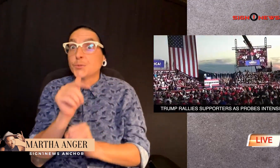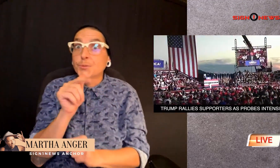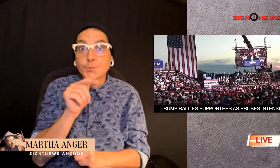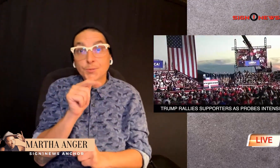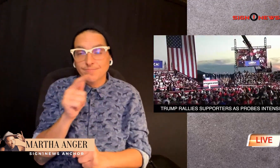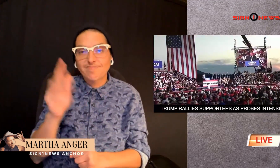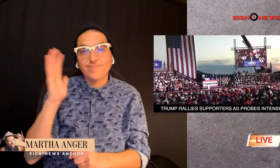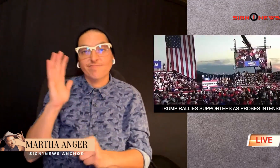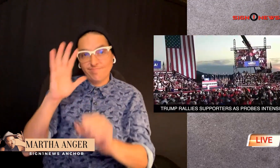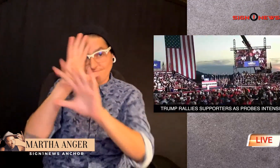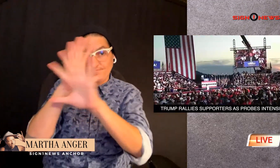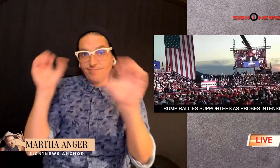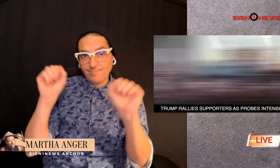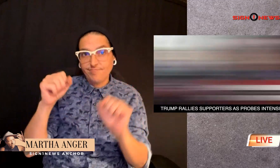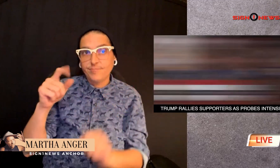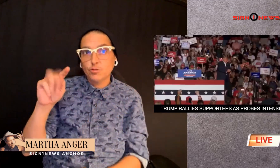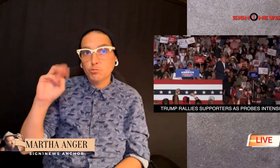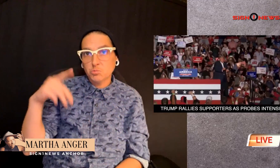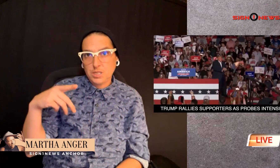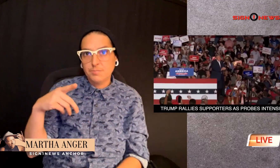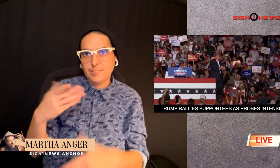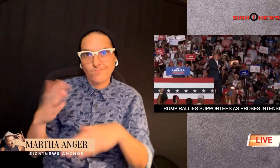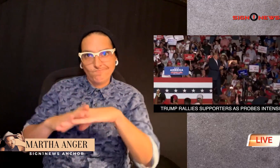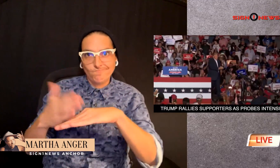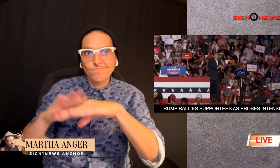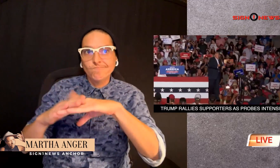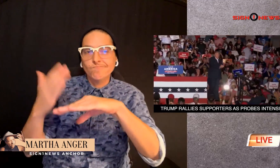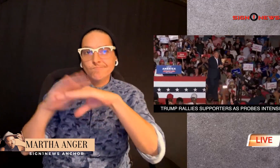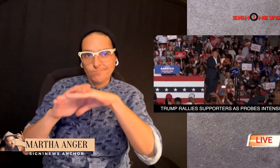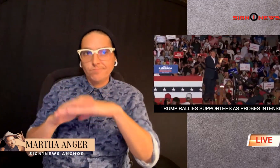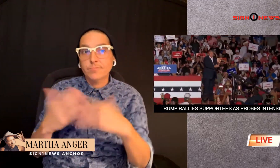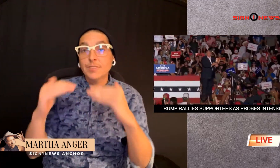Pressure on former president Donald Trump is intensifying.